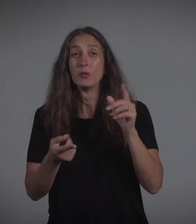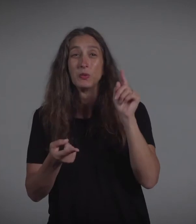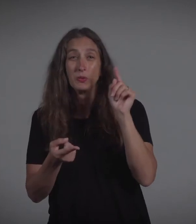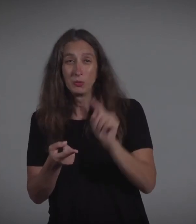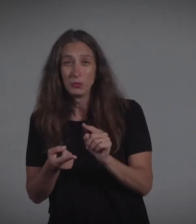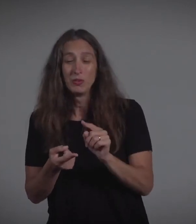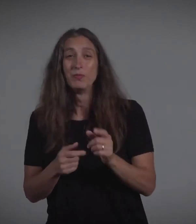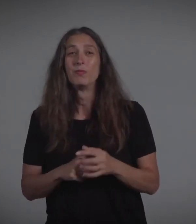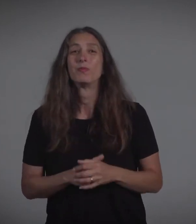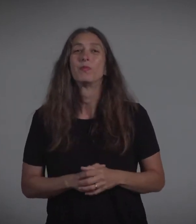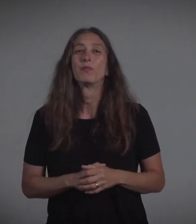with anxiety or nervousness.